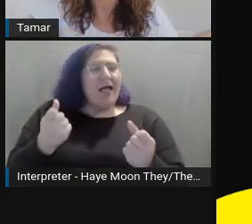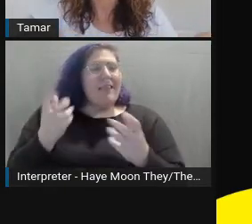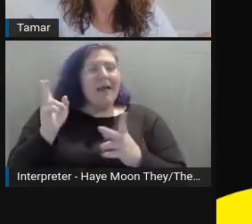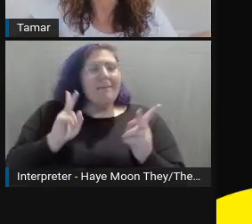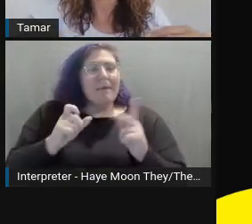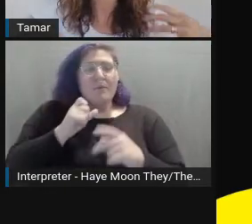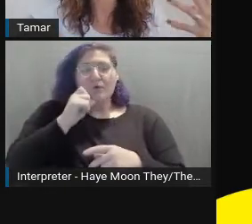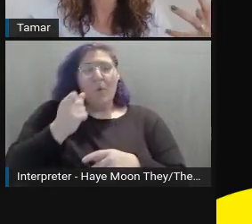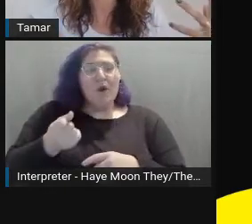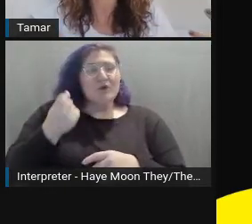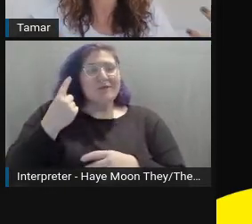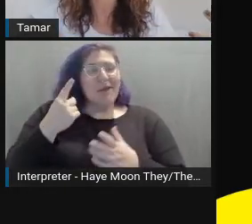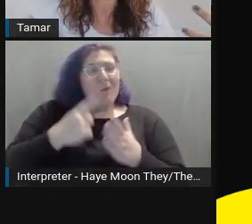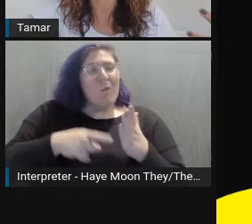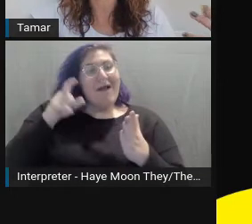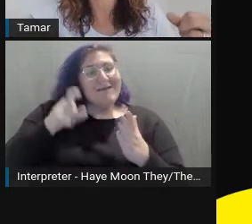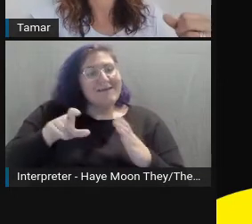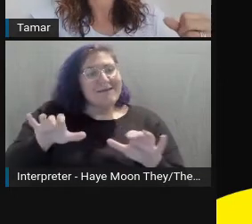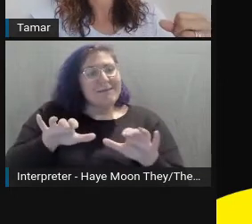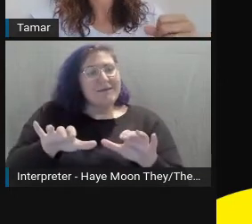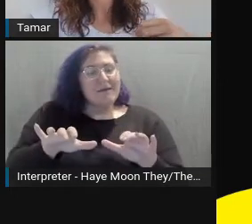and they have the motivation to do so.